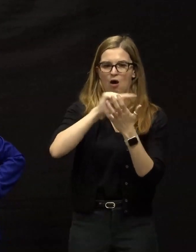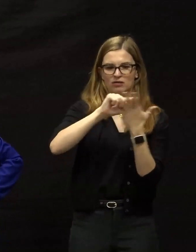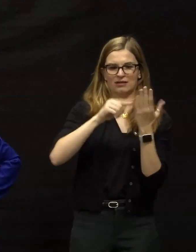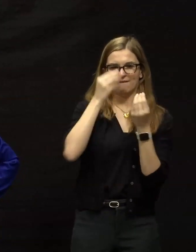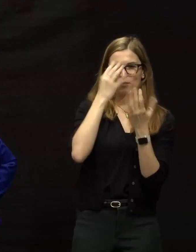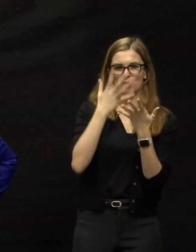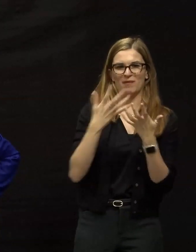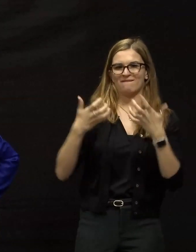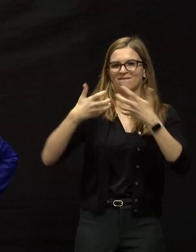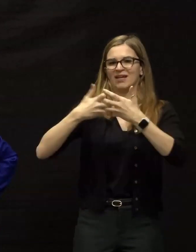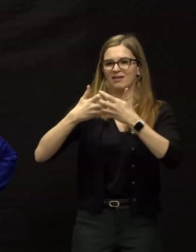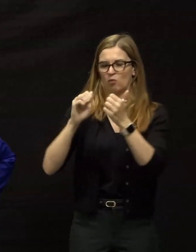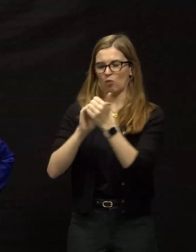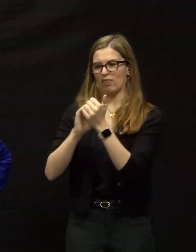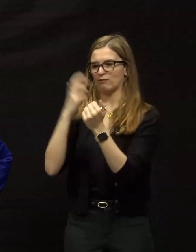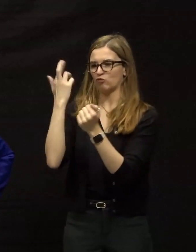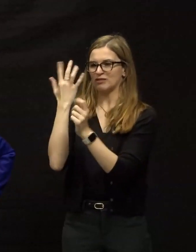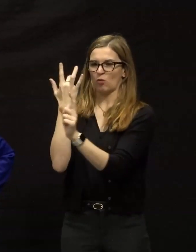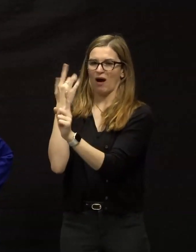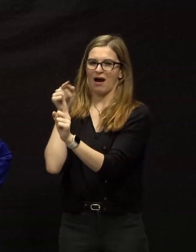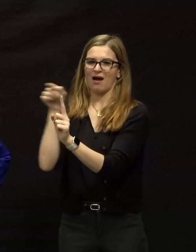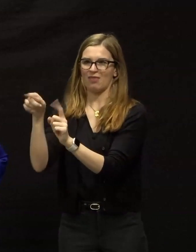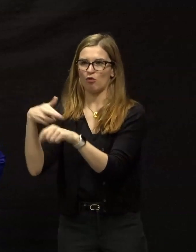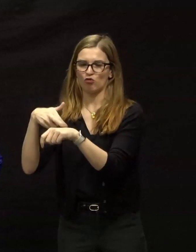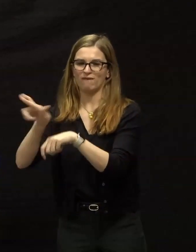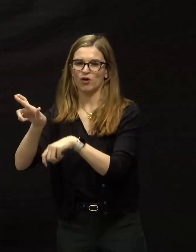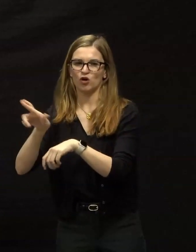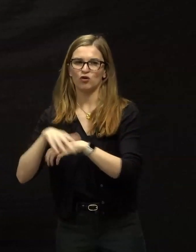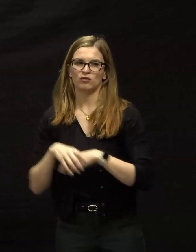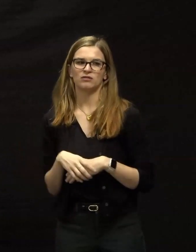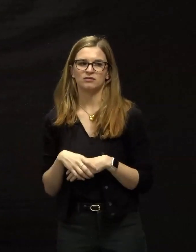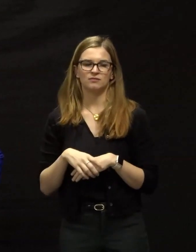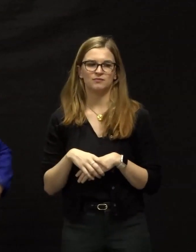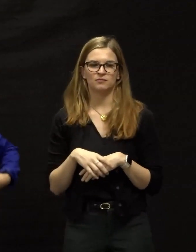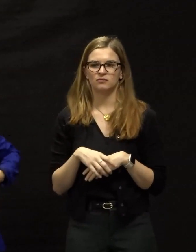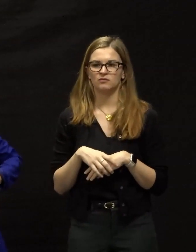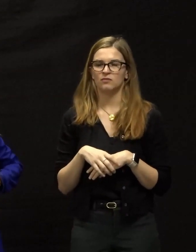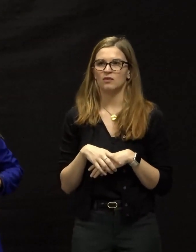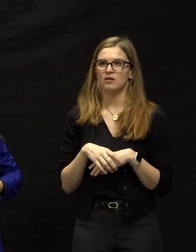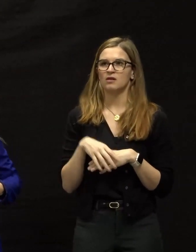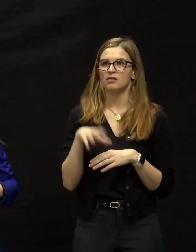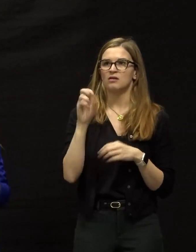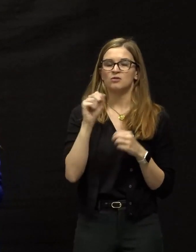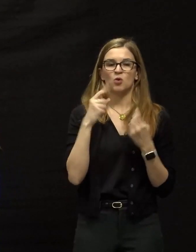so what the needs might be and how that information can fit in with the reason for why they were referred.